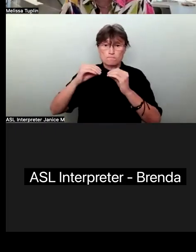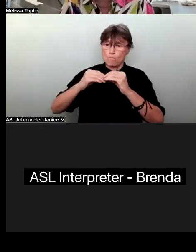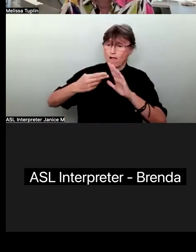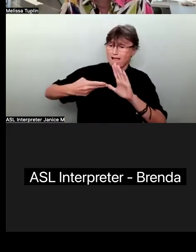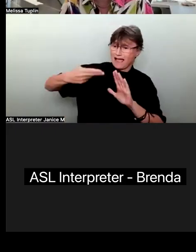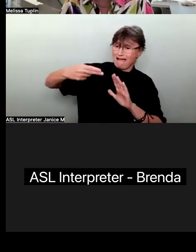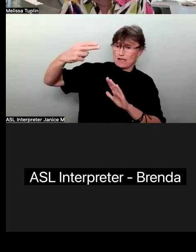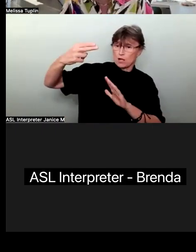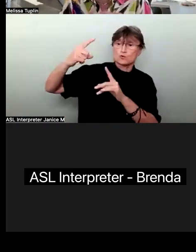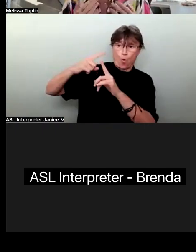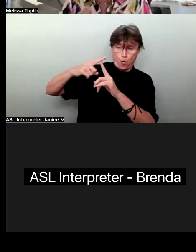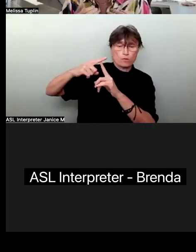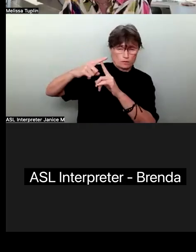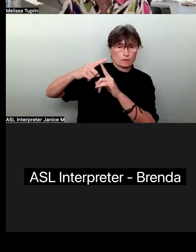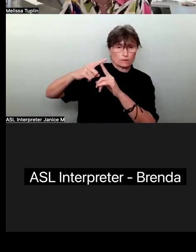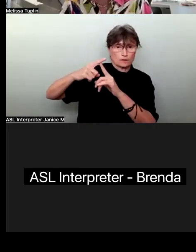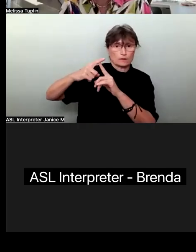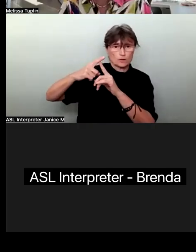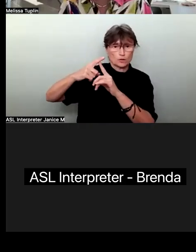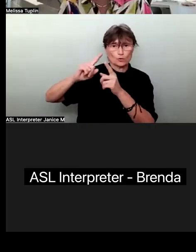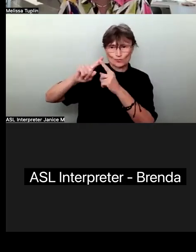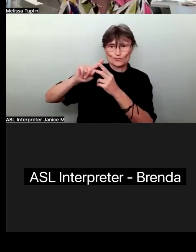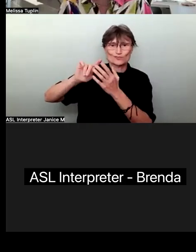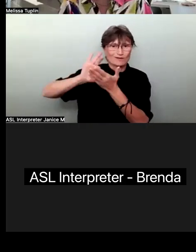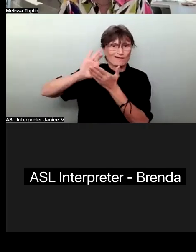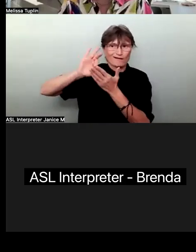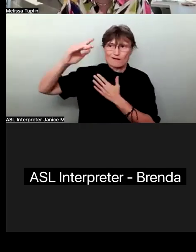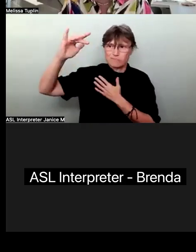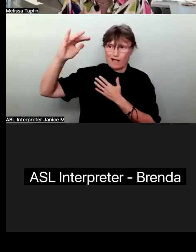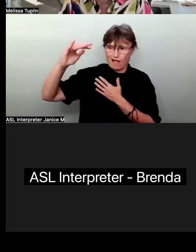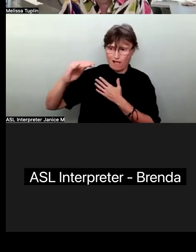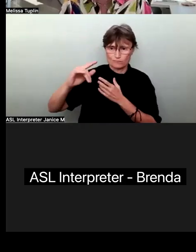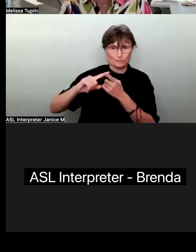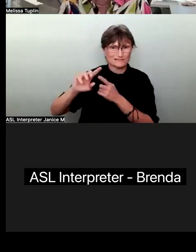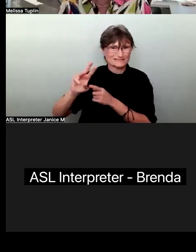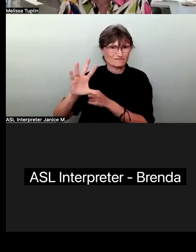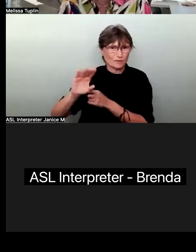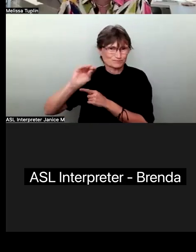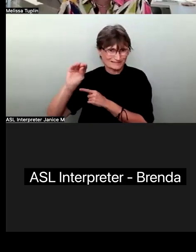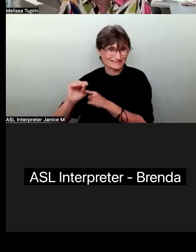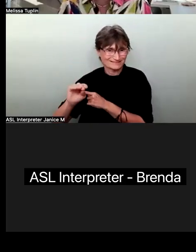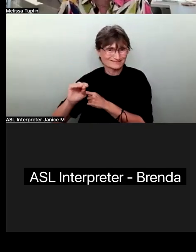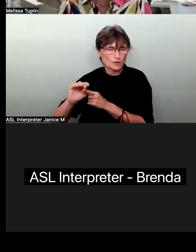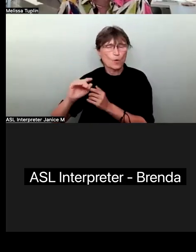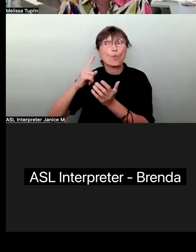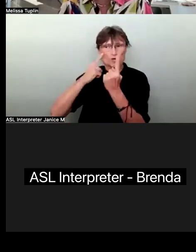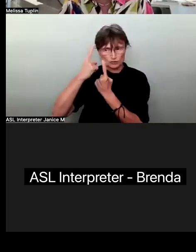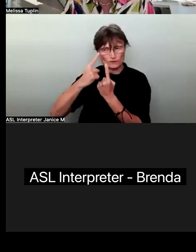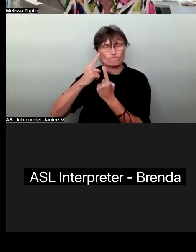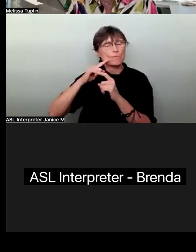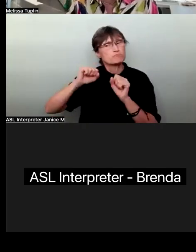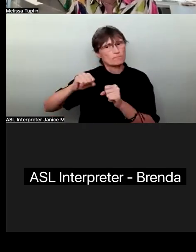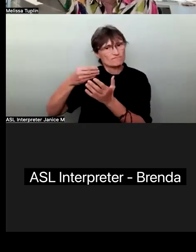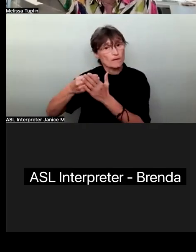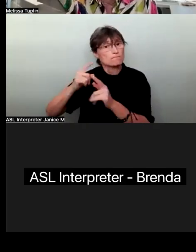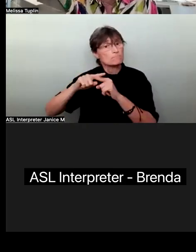receive funding. This is simply to say that any score below 65 will not be considered at all.